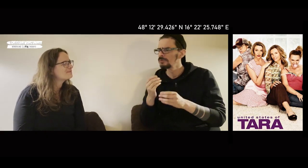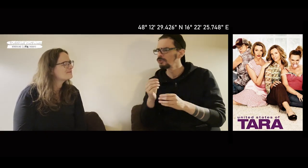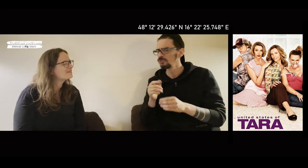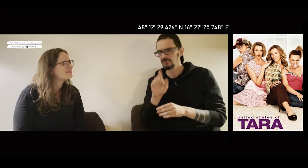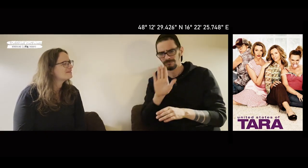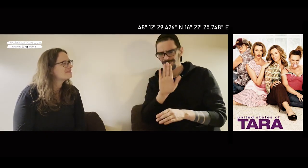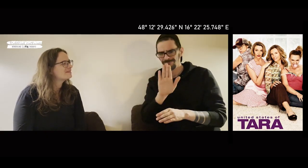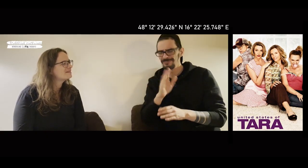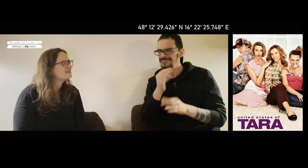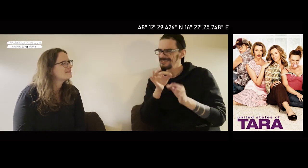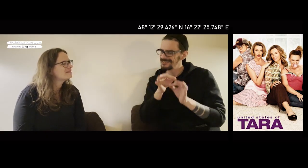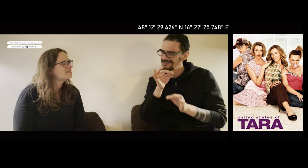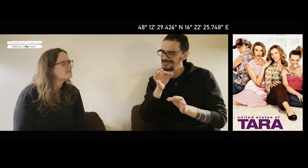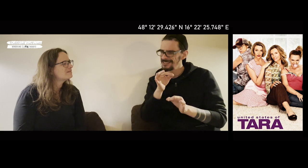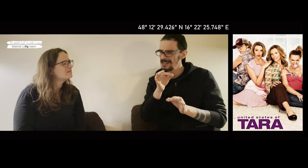This topic is untypical for him.